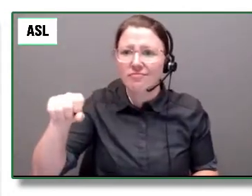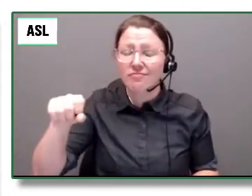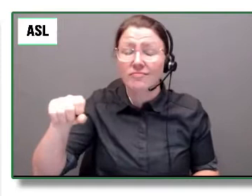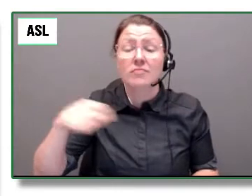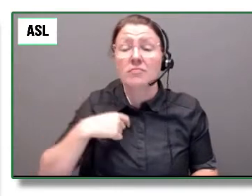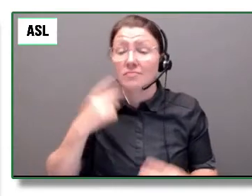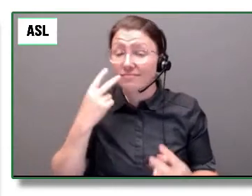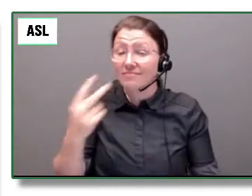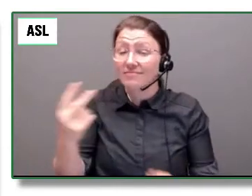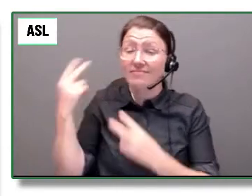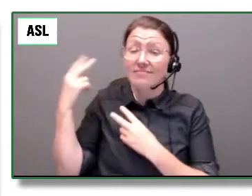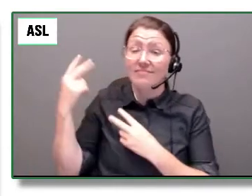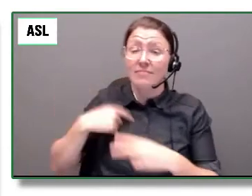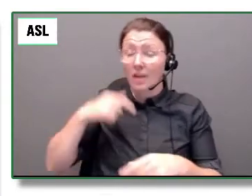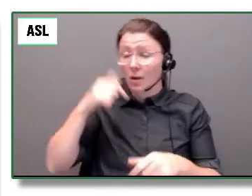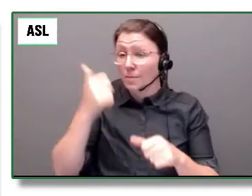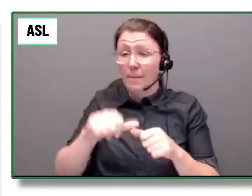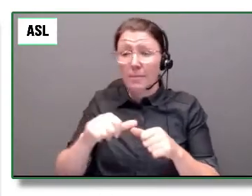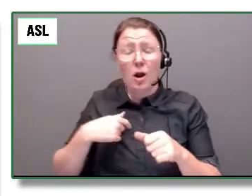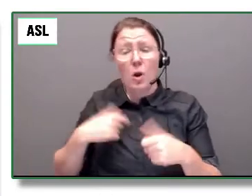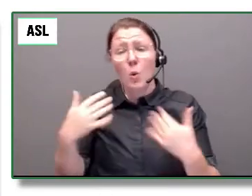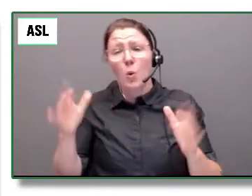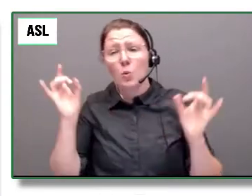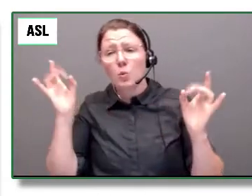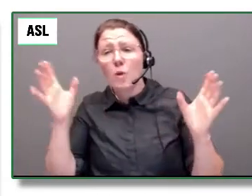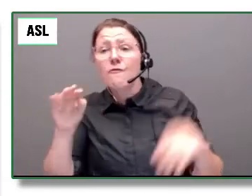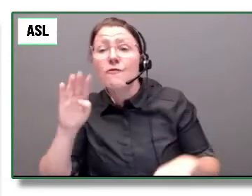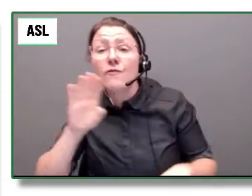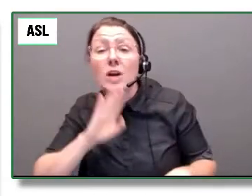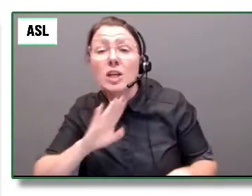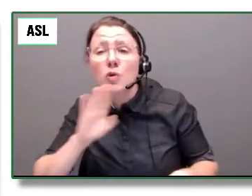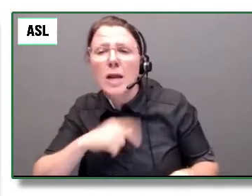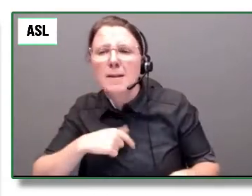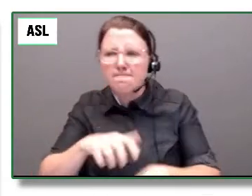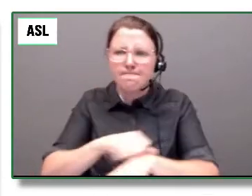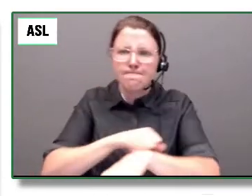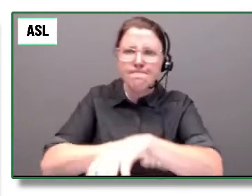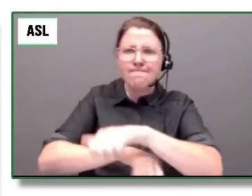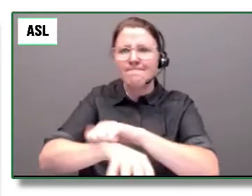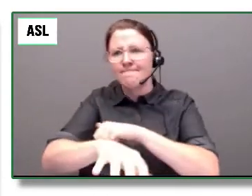this reality that I set out to kind of solve my own problem and build an app